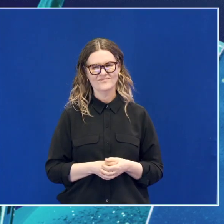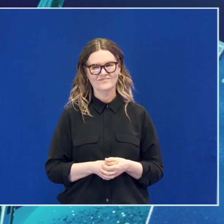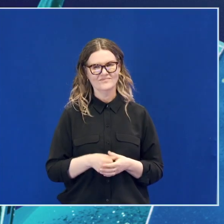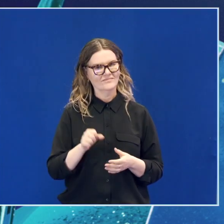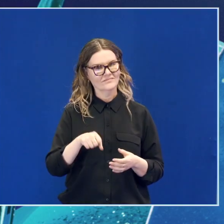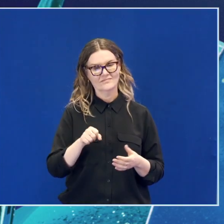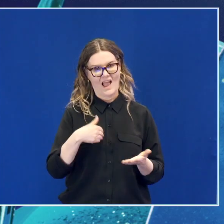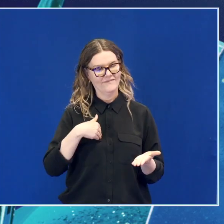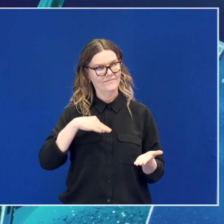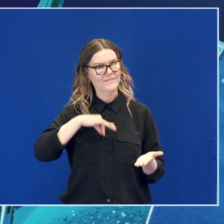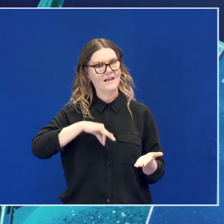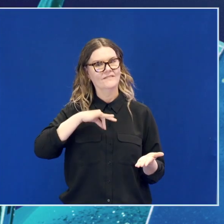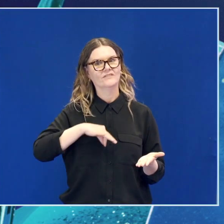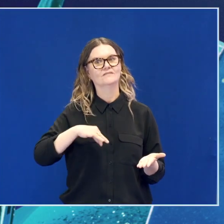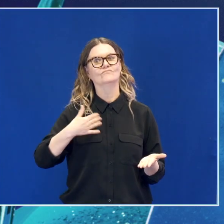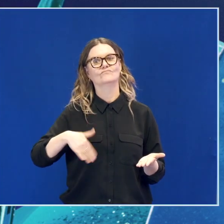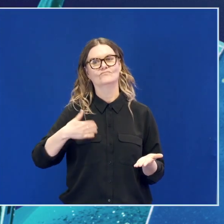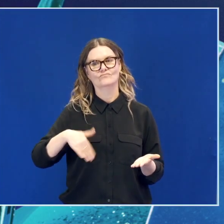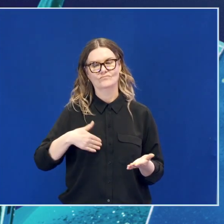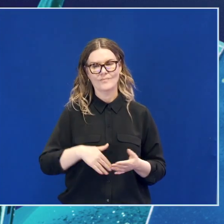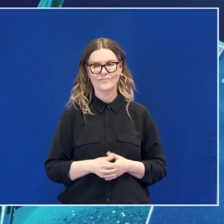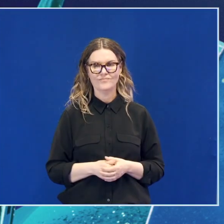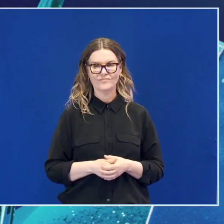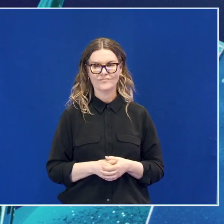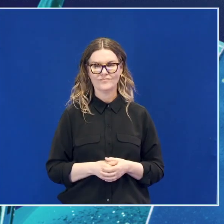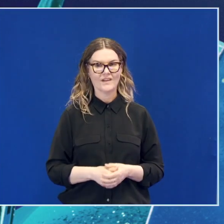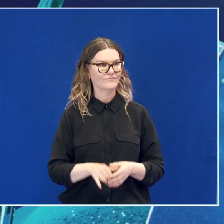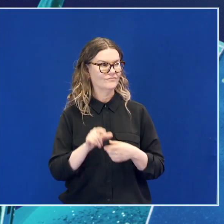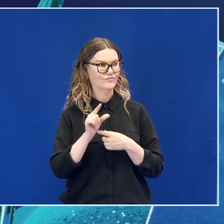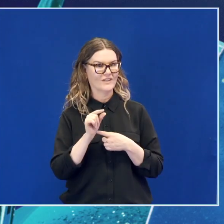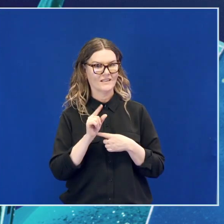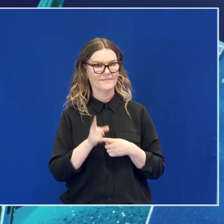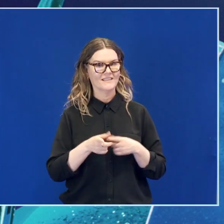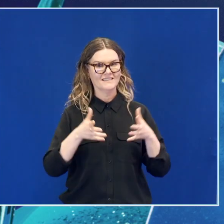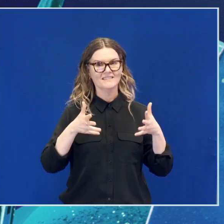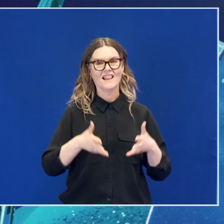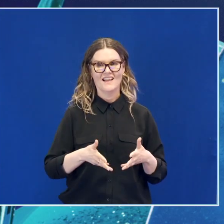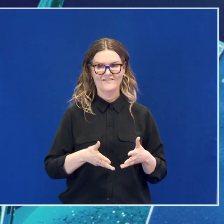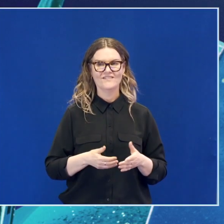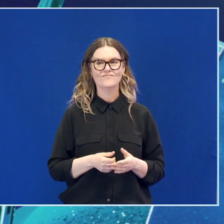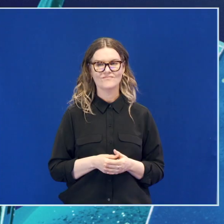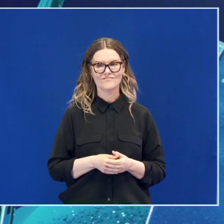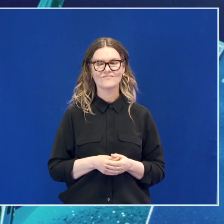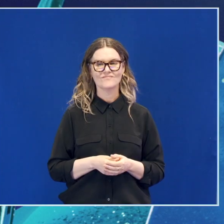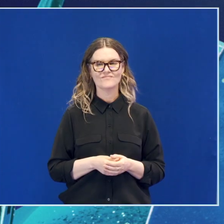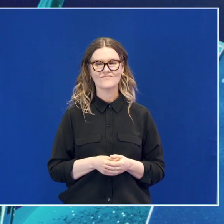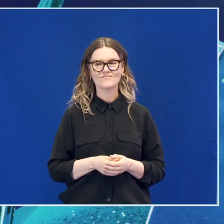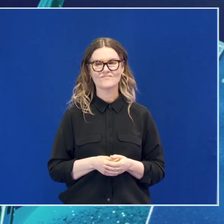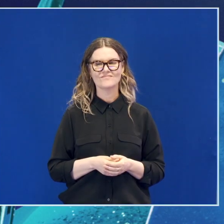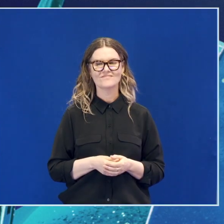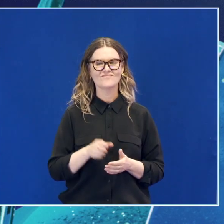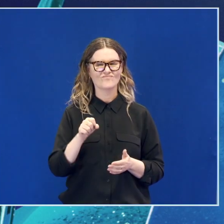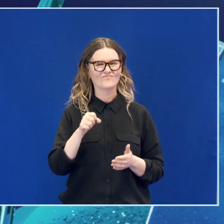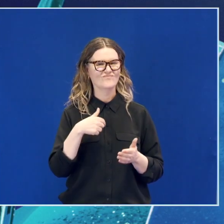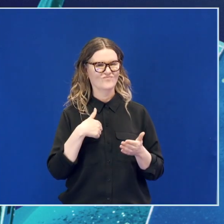So we have 20 minutes left, it looks like, in this session. And we're going to show you some cool use cases.